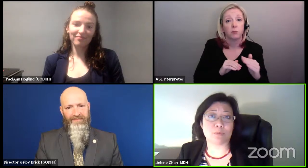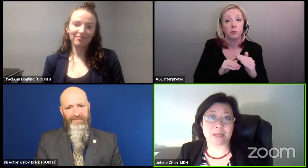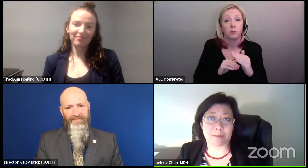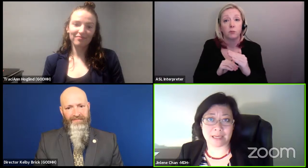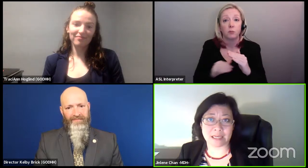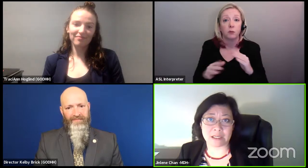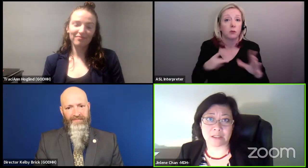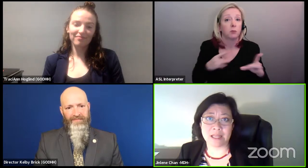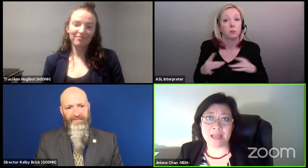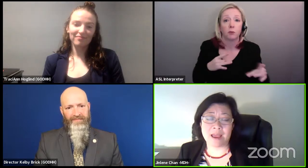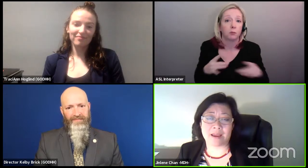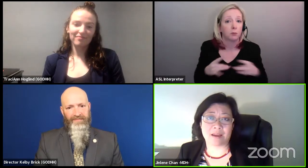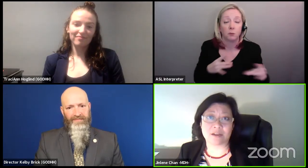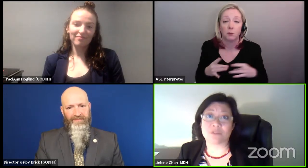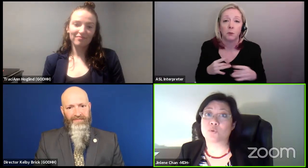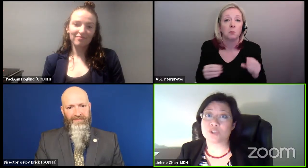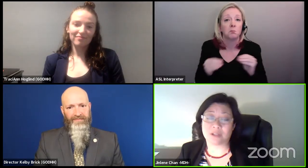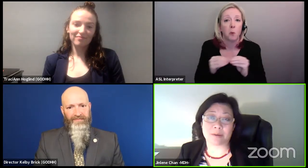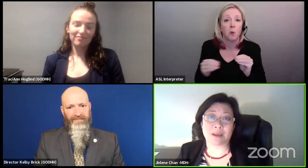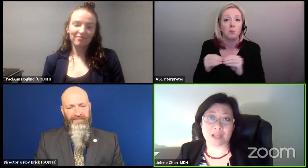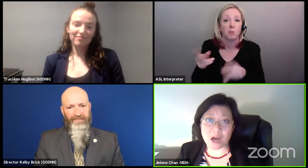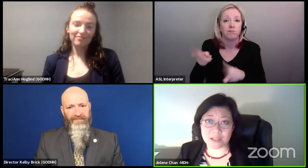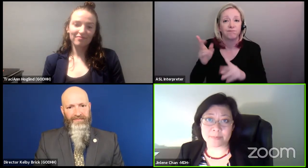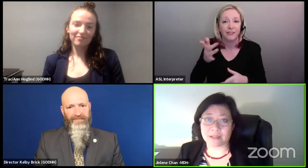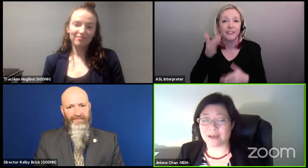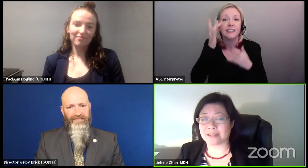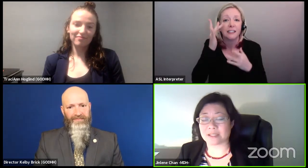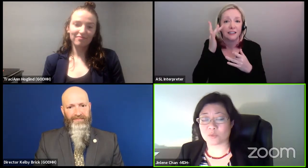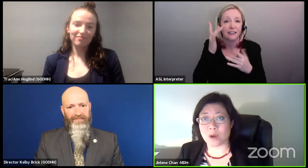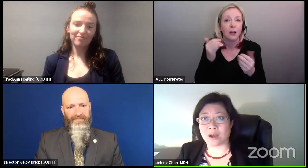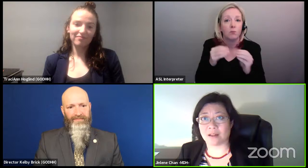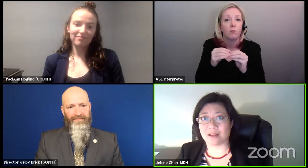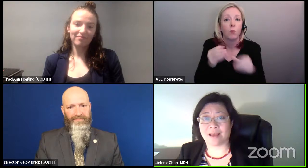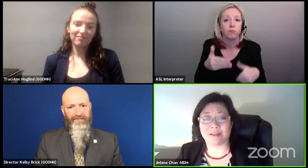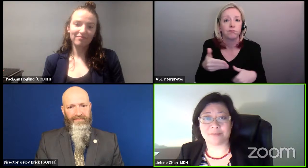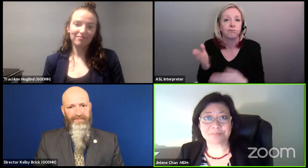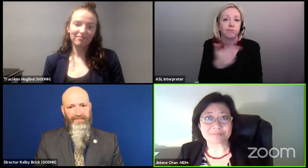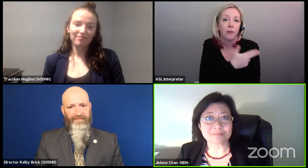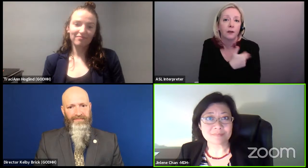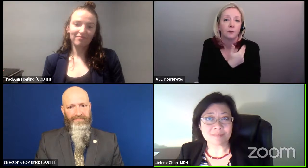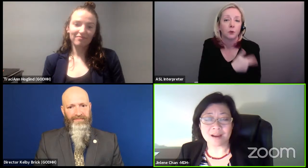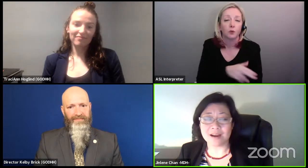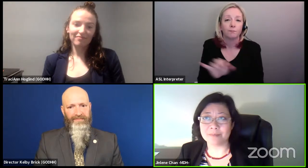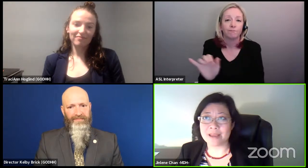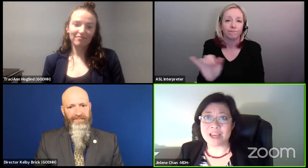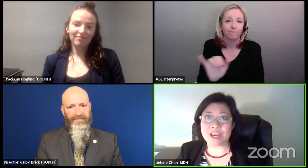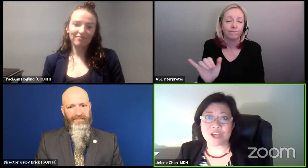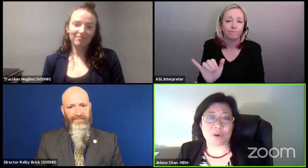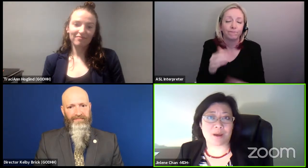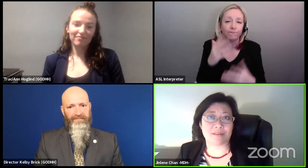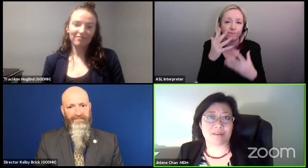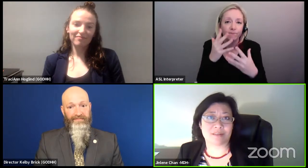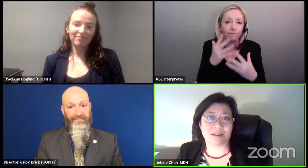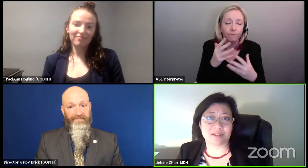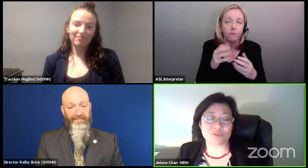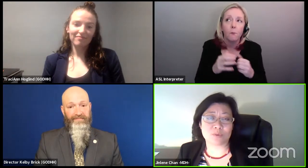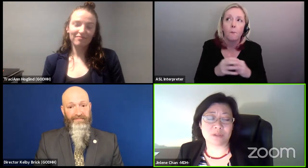becoming ill. And unfortunately, getting hospitalized as well. And, you know, I think it's really